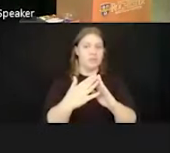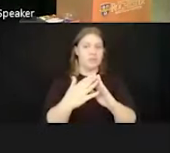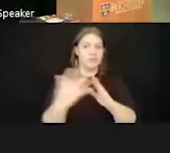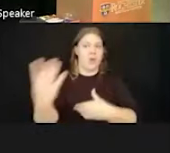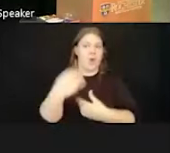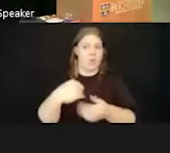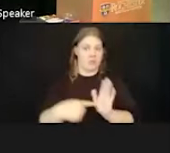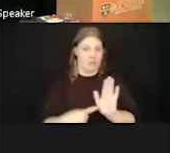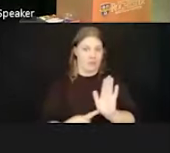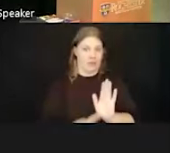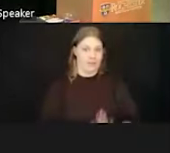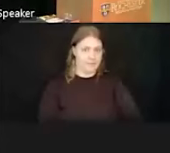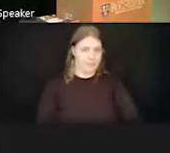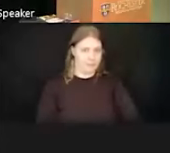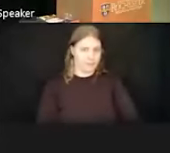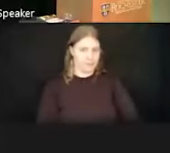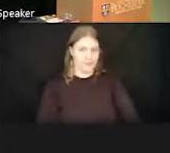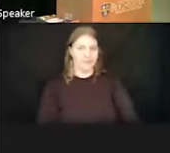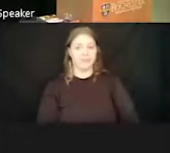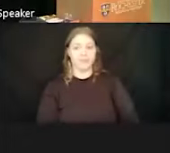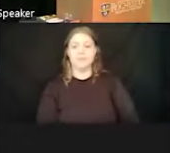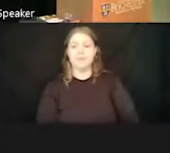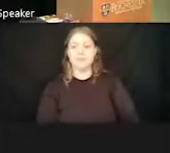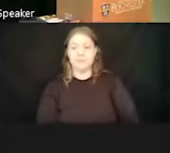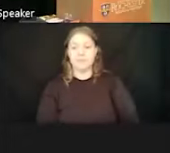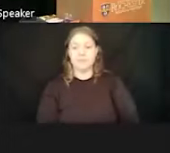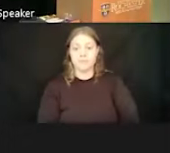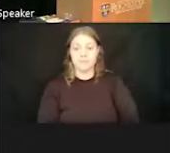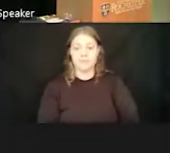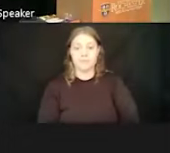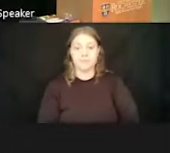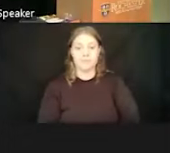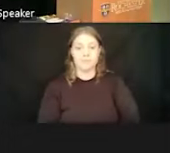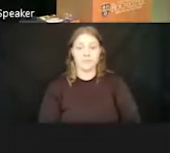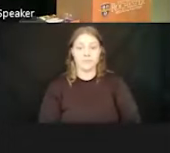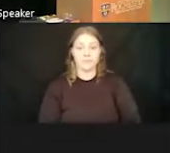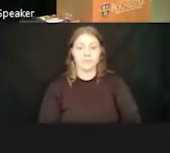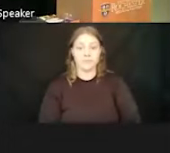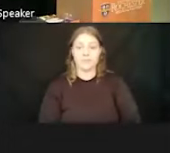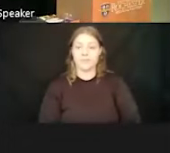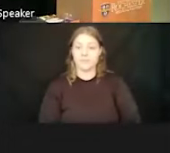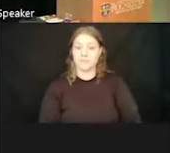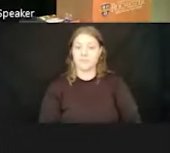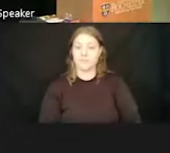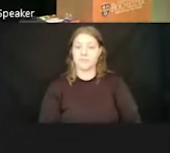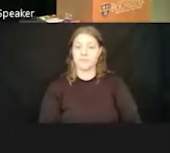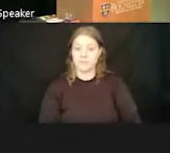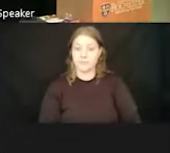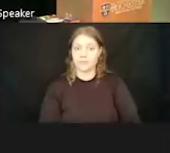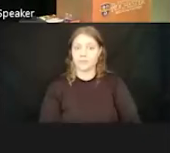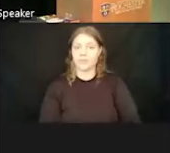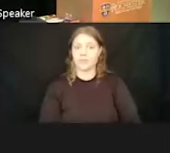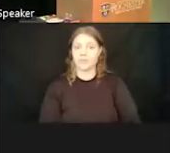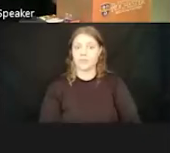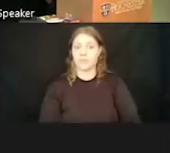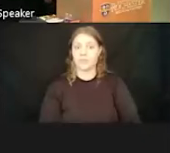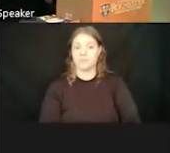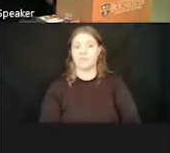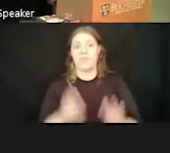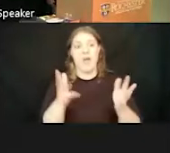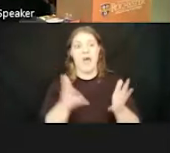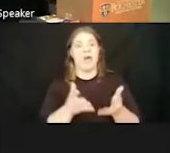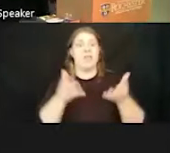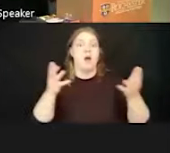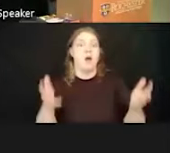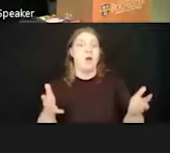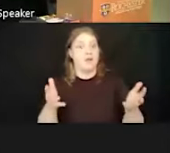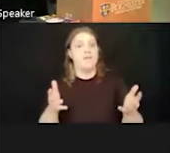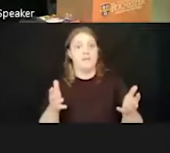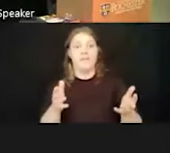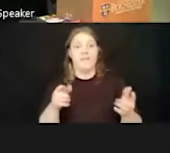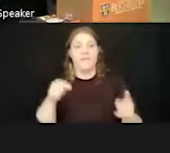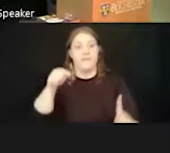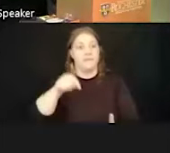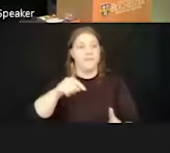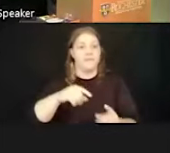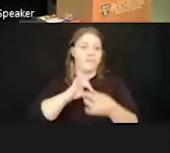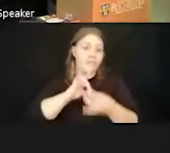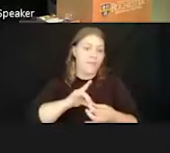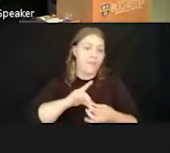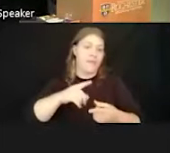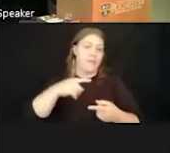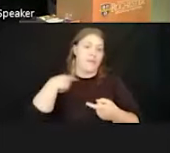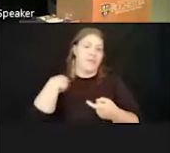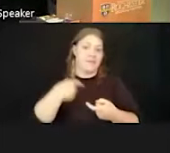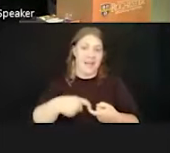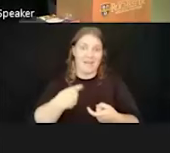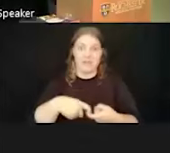well a lot of it does have to do you know with um like Spanish um things that are in Spanish it